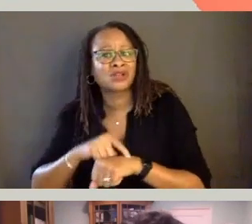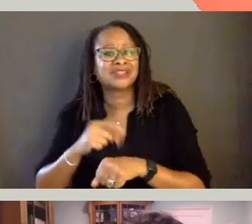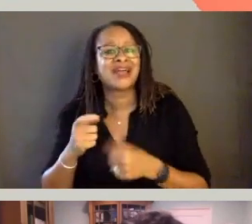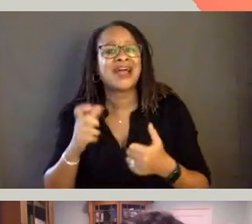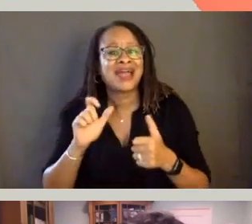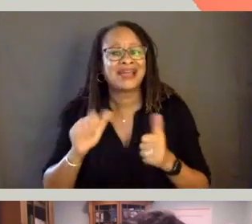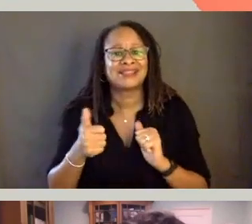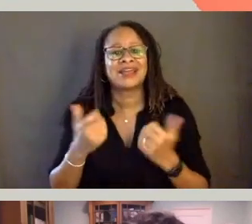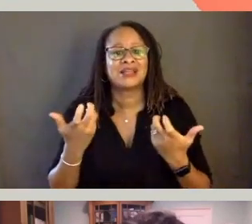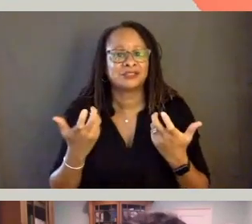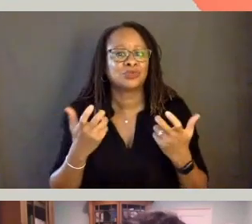in a generative conversation?